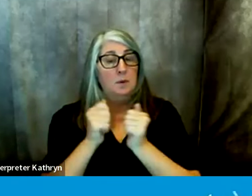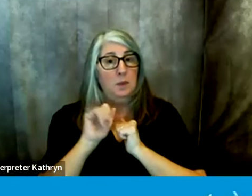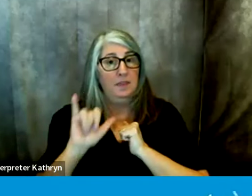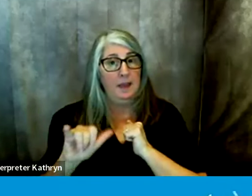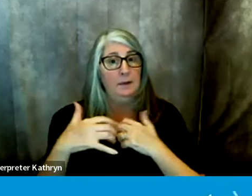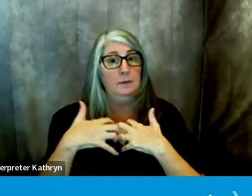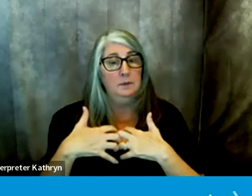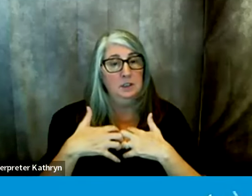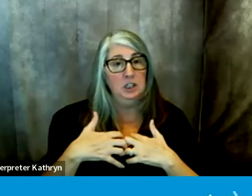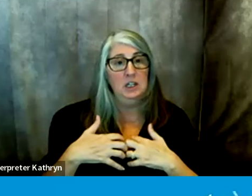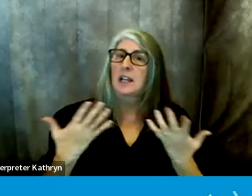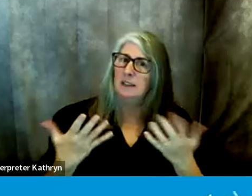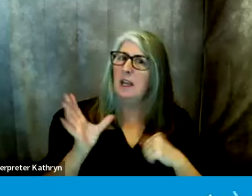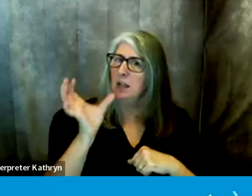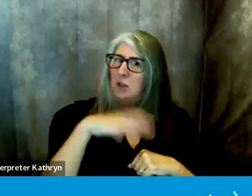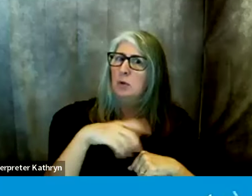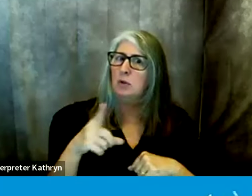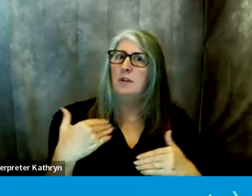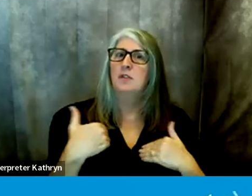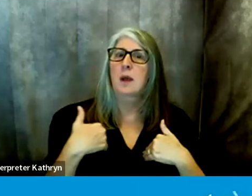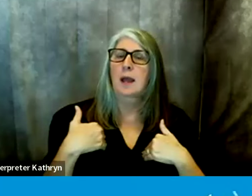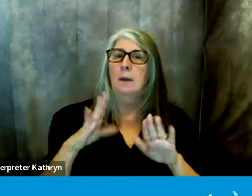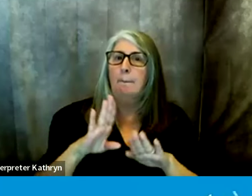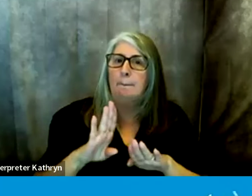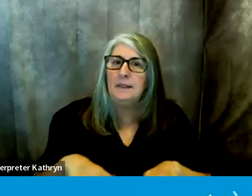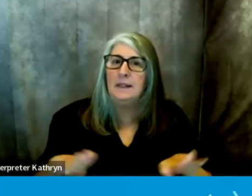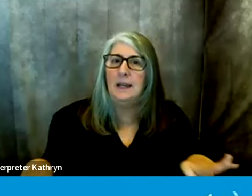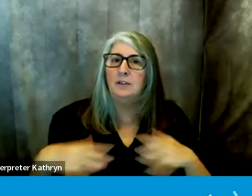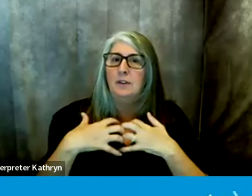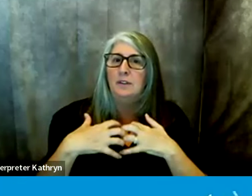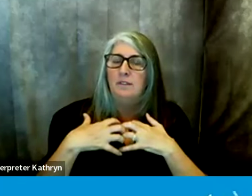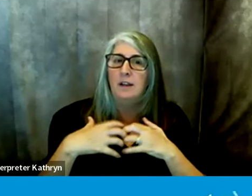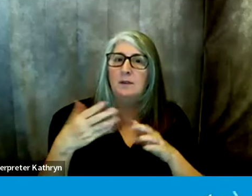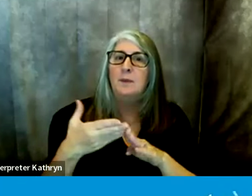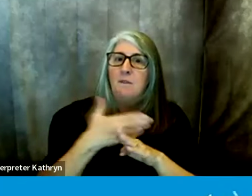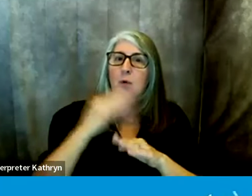It's kind of unusual that you have a pediatric device coming out before an adult device.